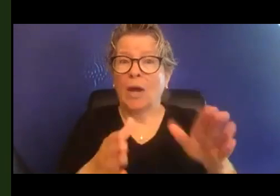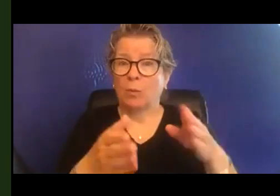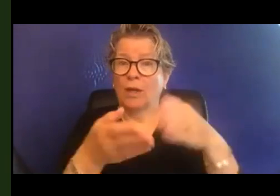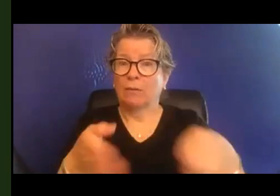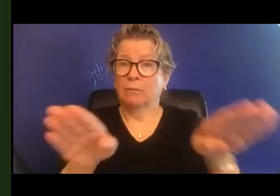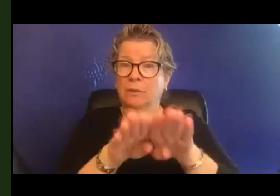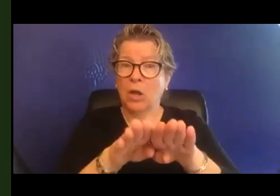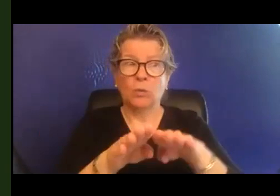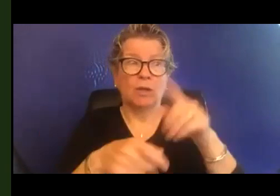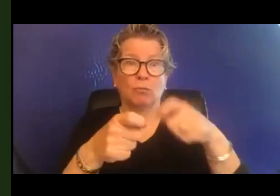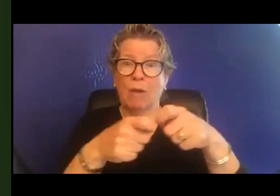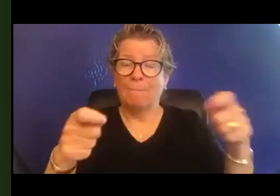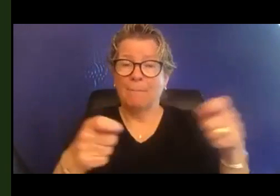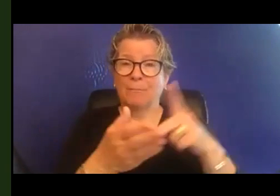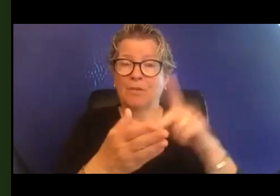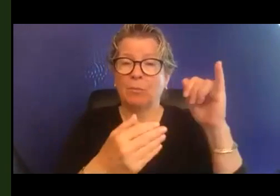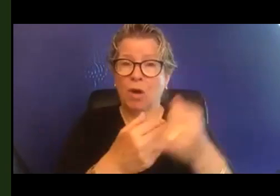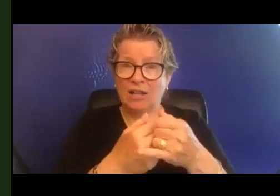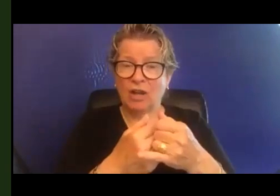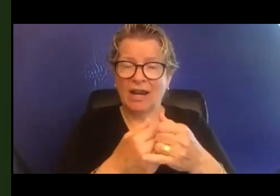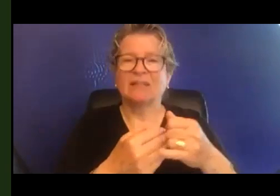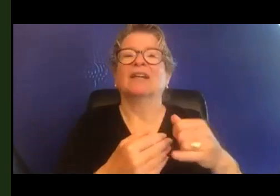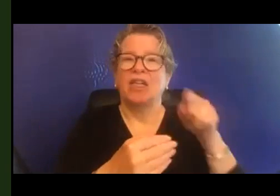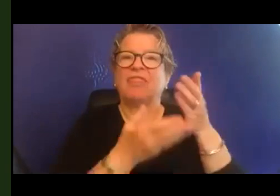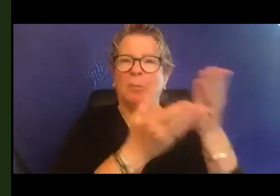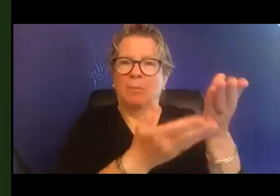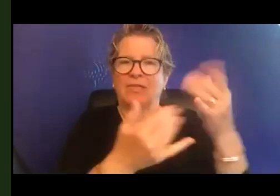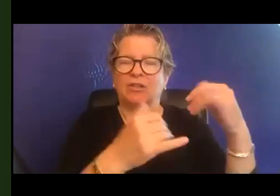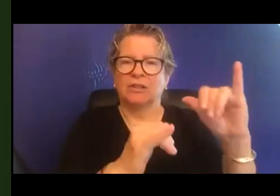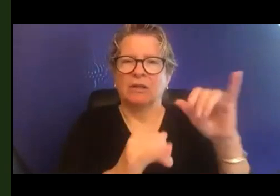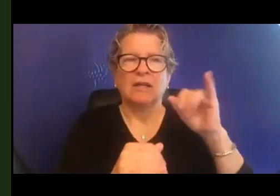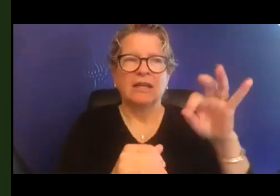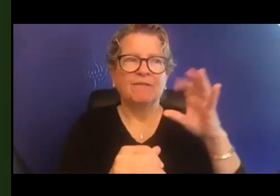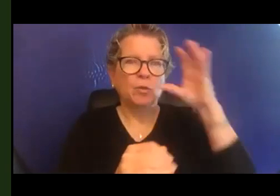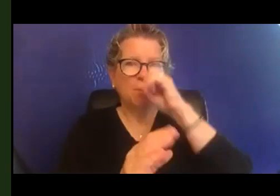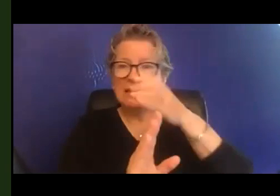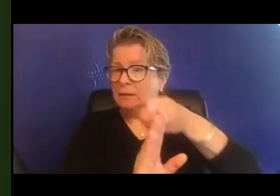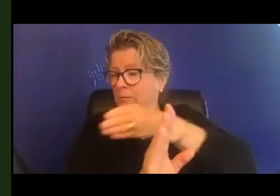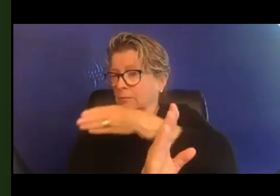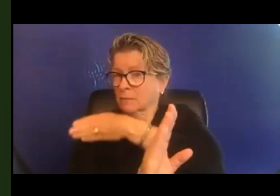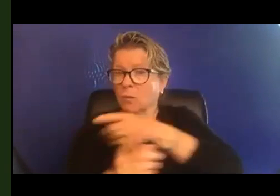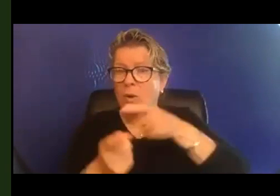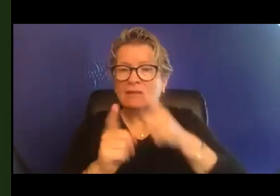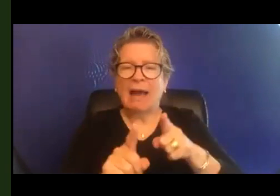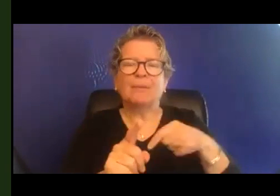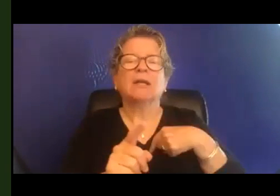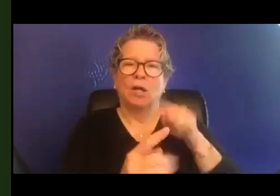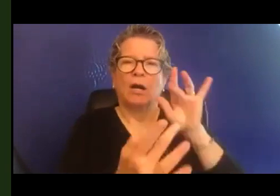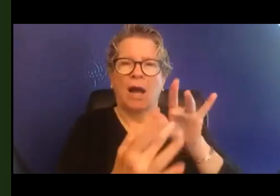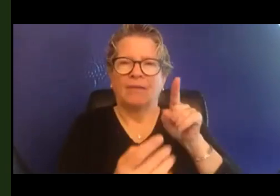always follow the history if you've missed anything. It is on the web. If you have any difficulties navigating, e-mail or call me